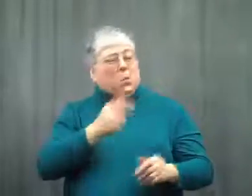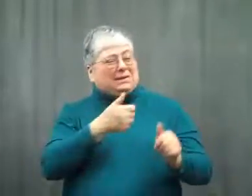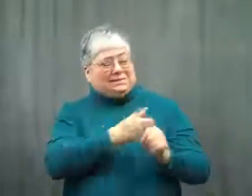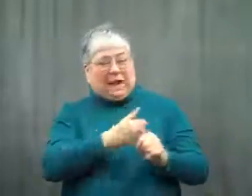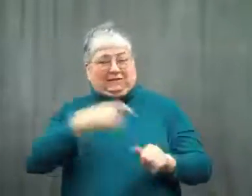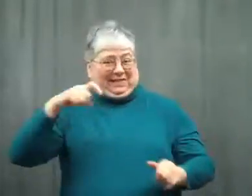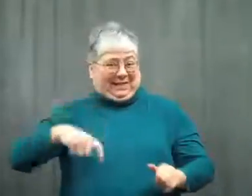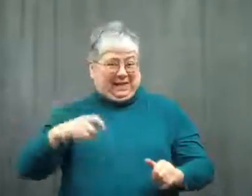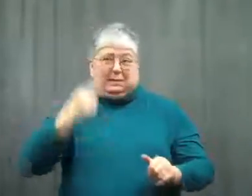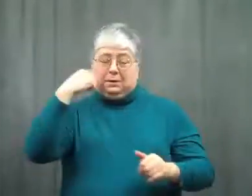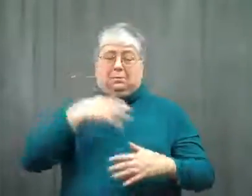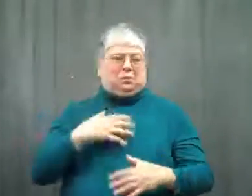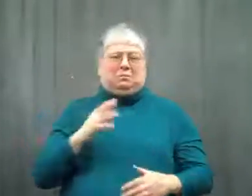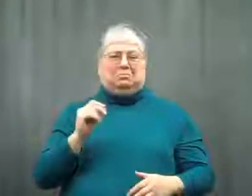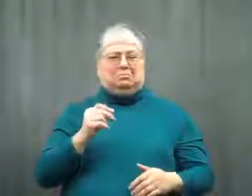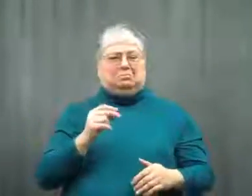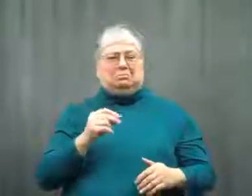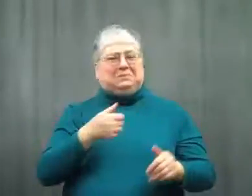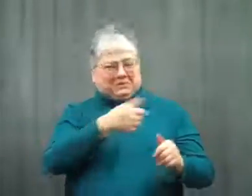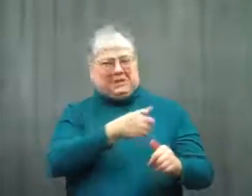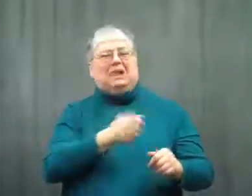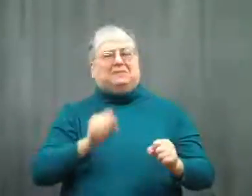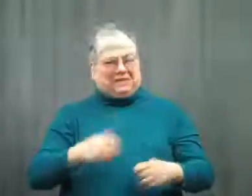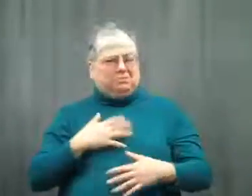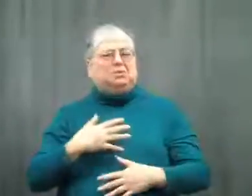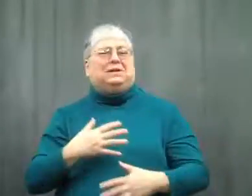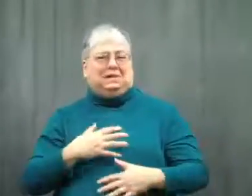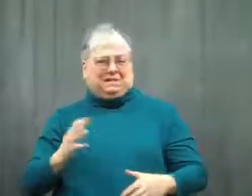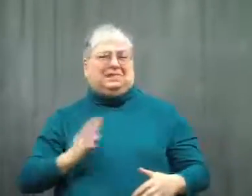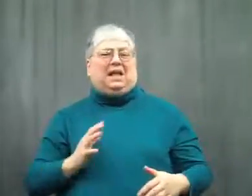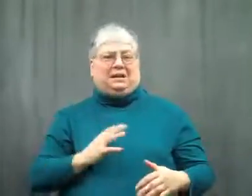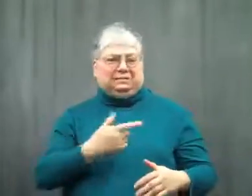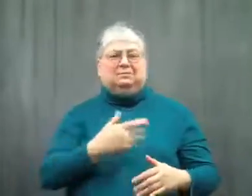She was actually breathing fine on her own, and didn't really need it.